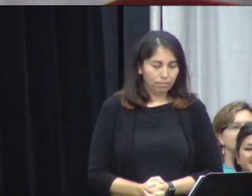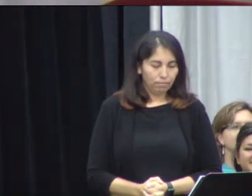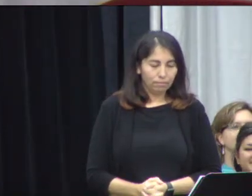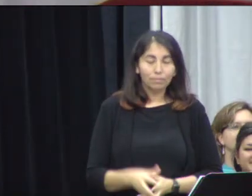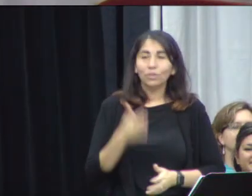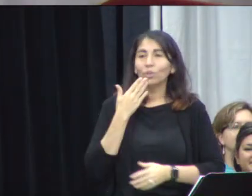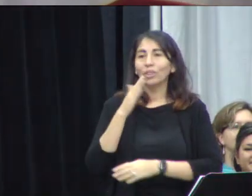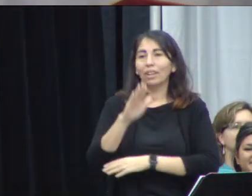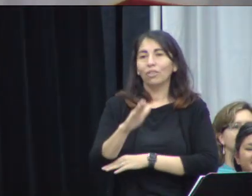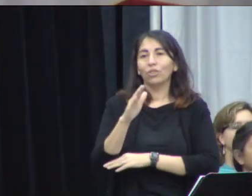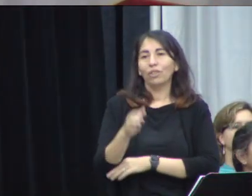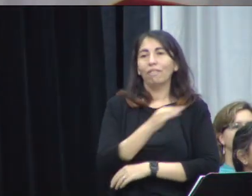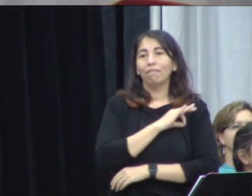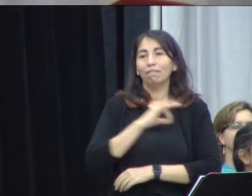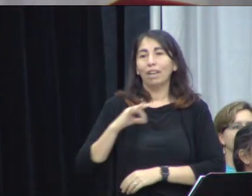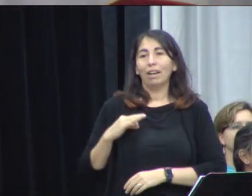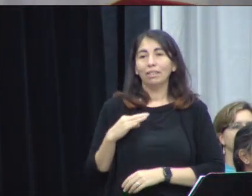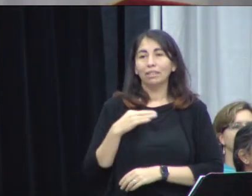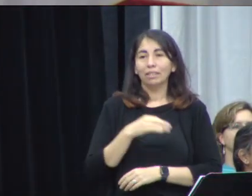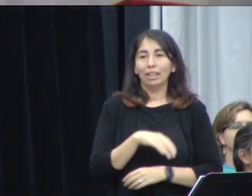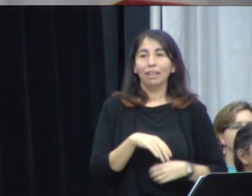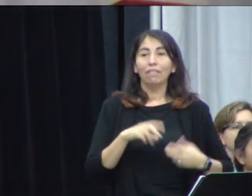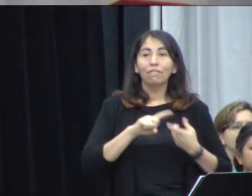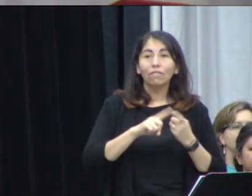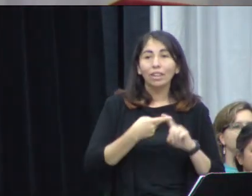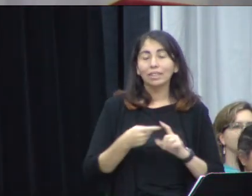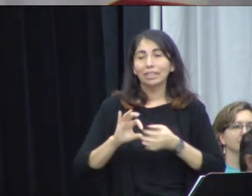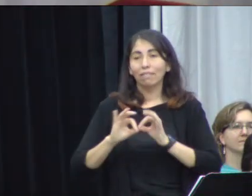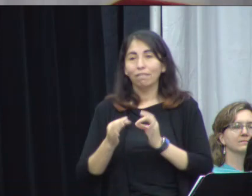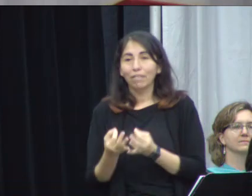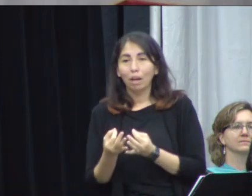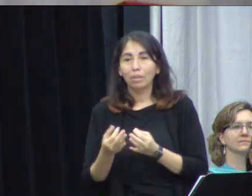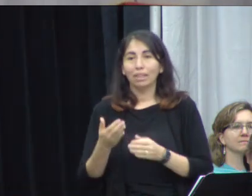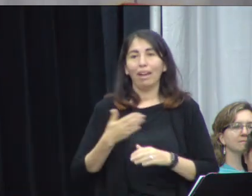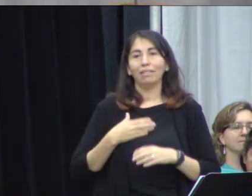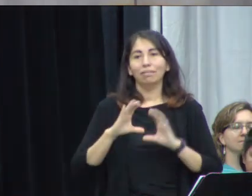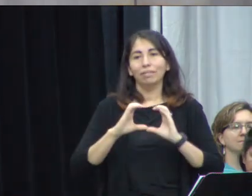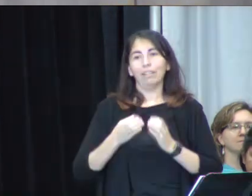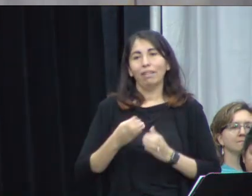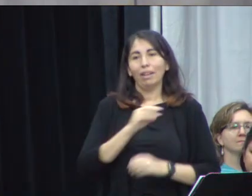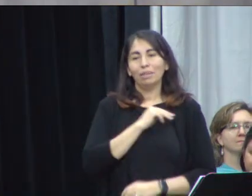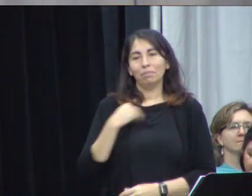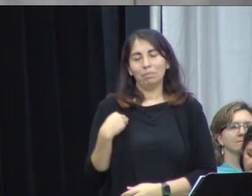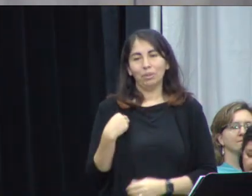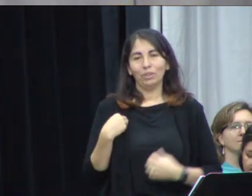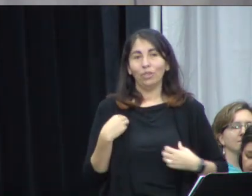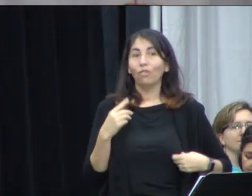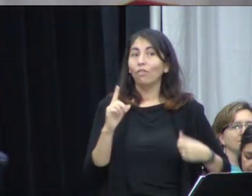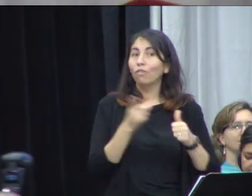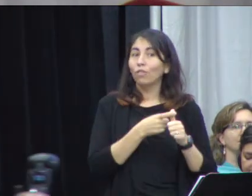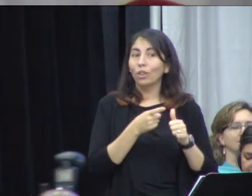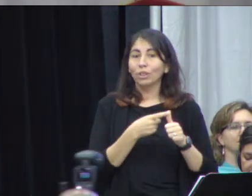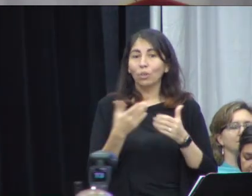Good afternoon, faculty, friends, family, and my fellow classmates. First off, I would like to thank God